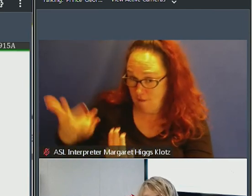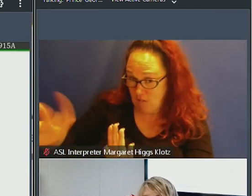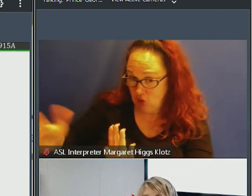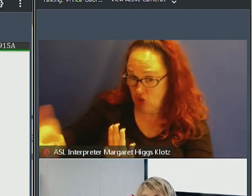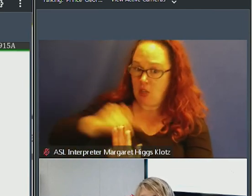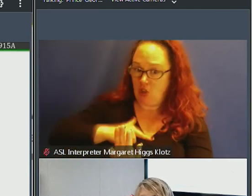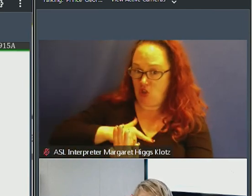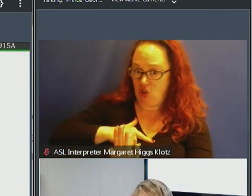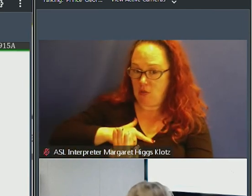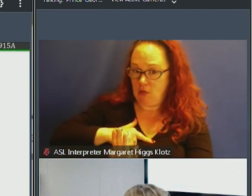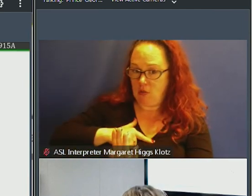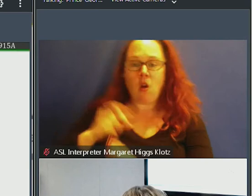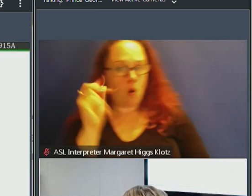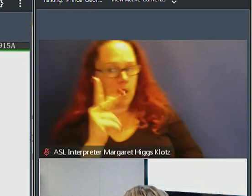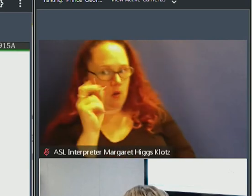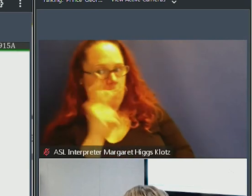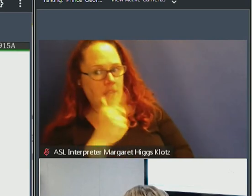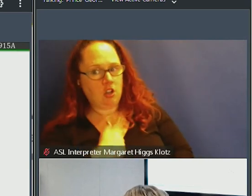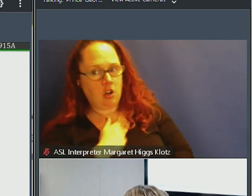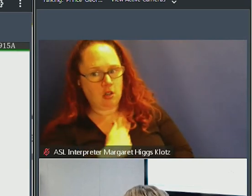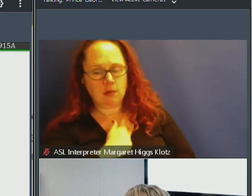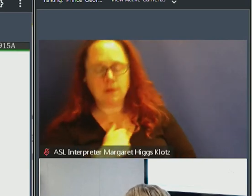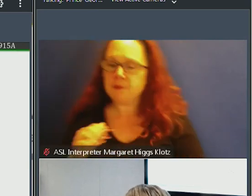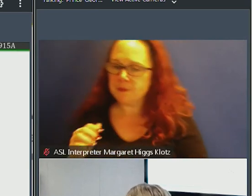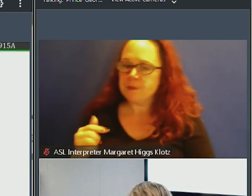And, and I, but I guarantee you that this County,